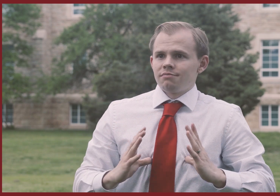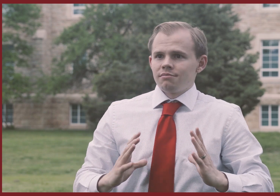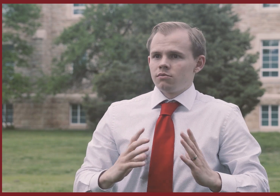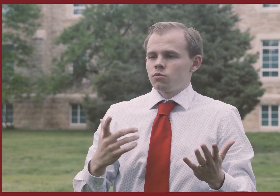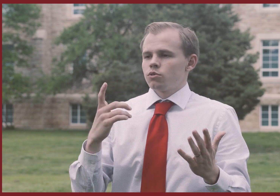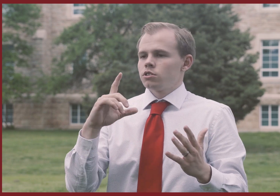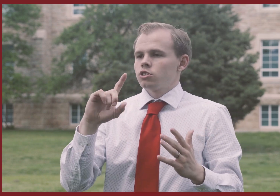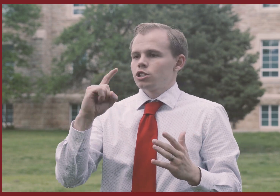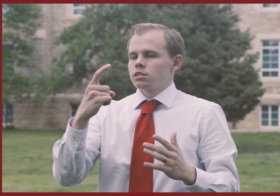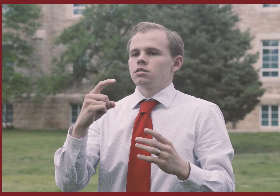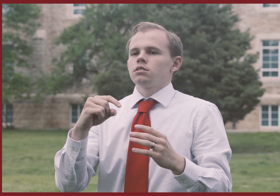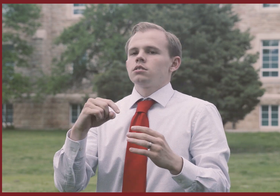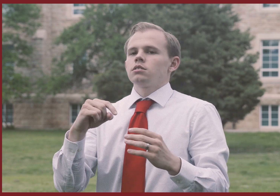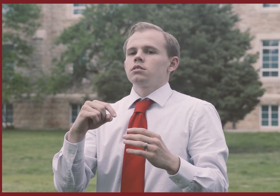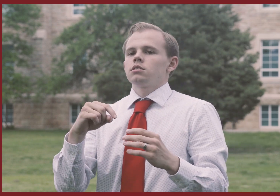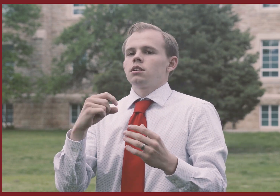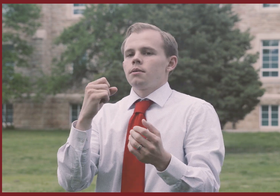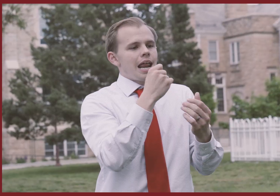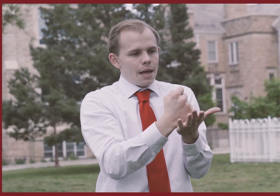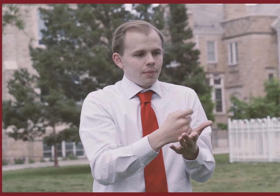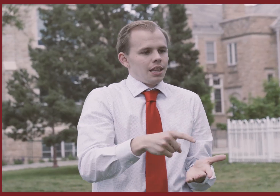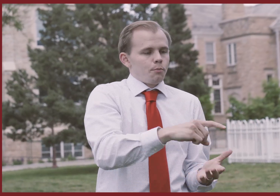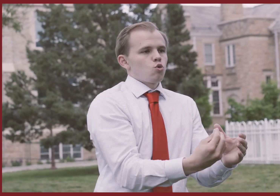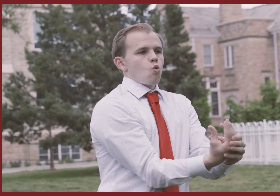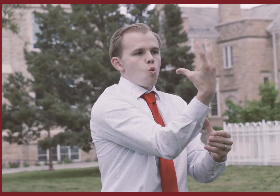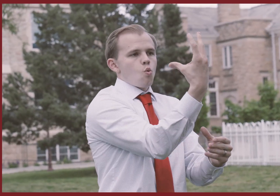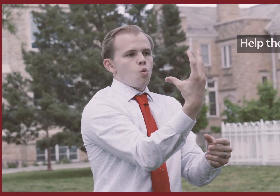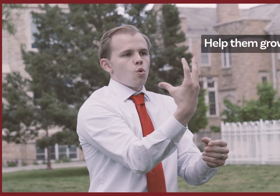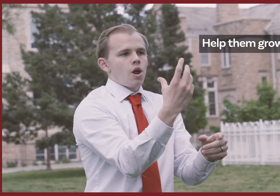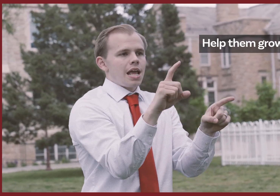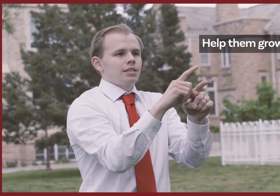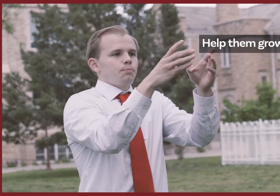Just help them grow as a person,